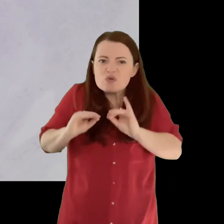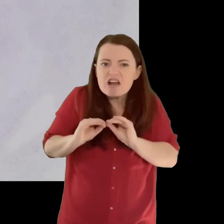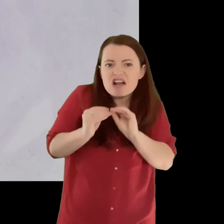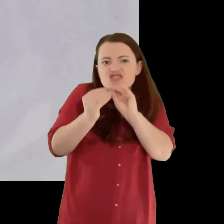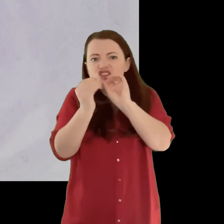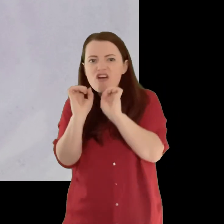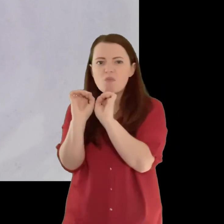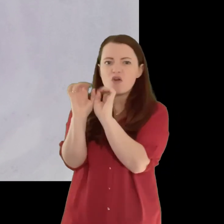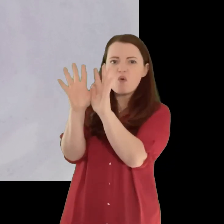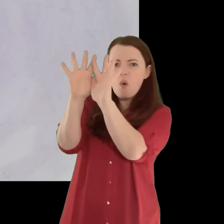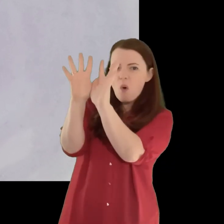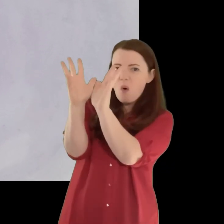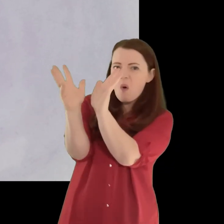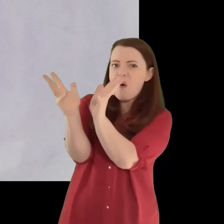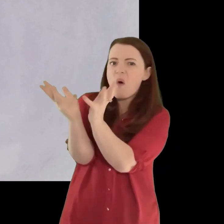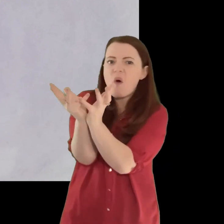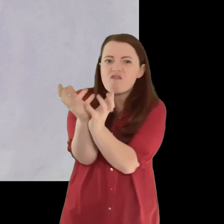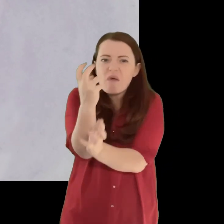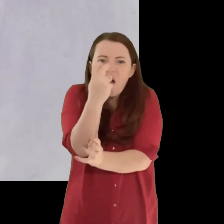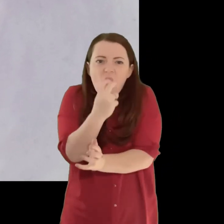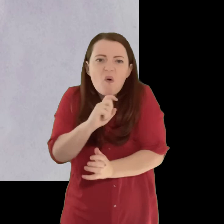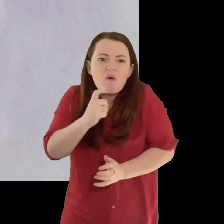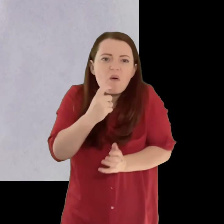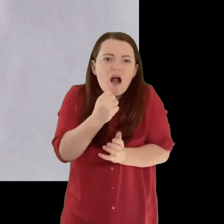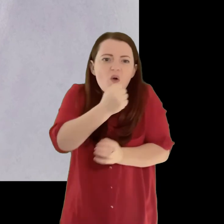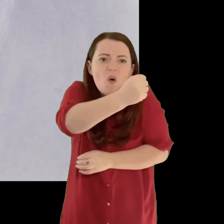To conjure your form From my old copper cauldron